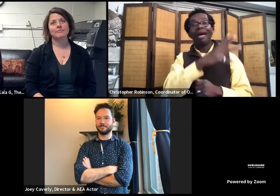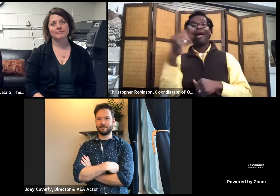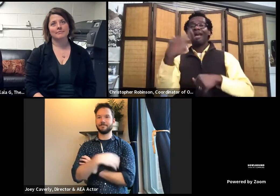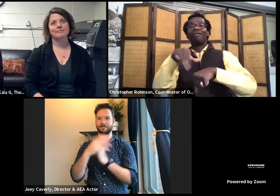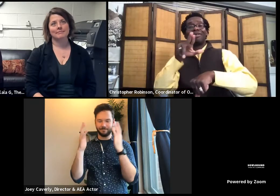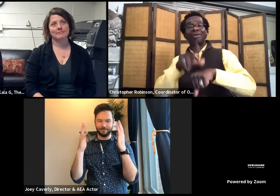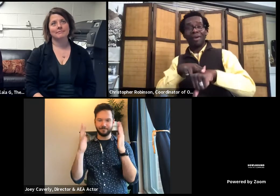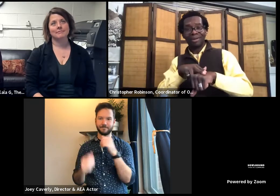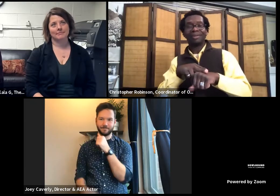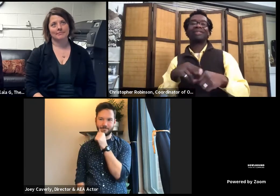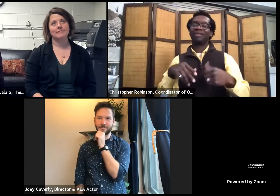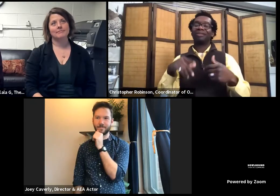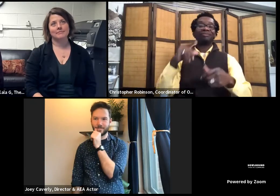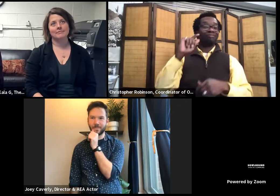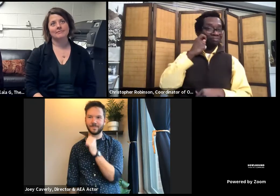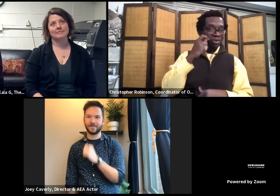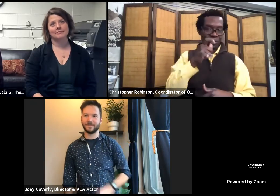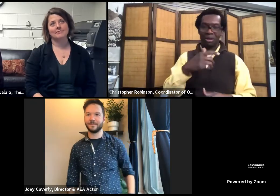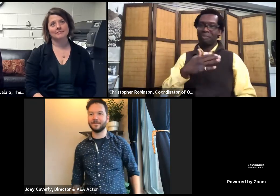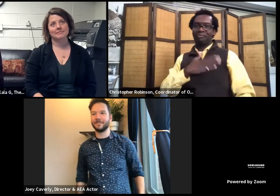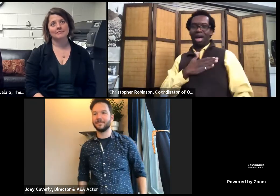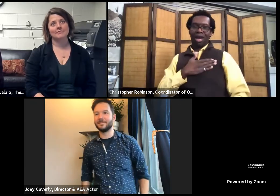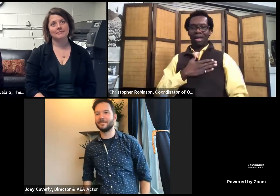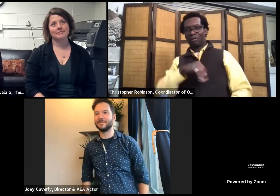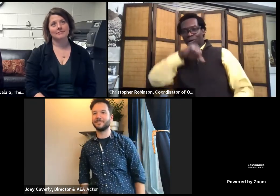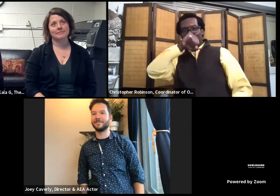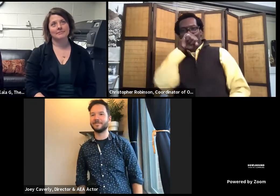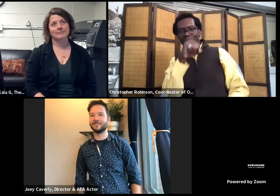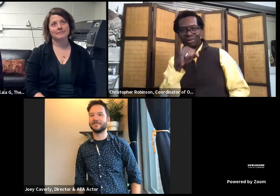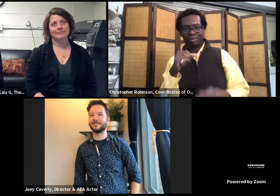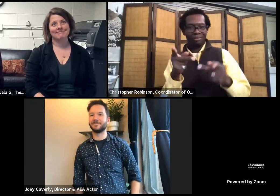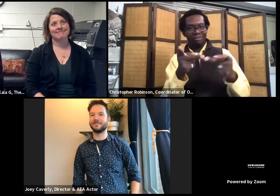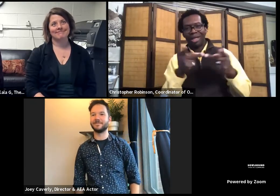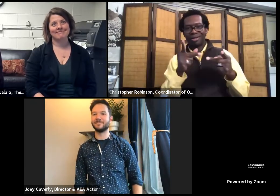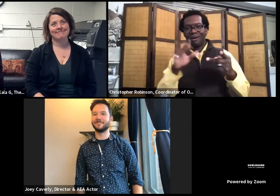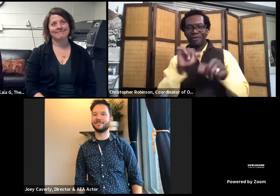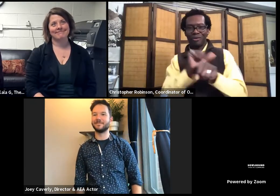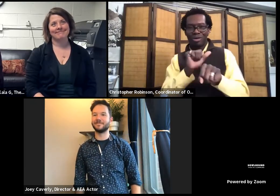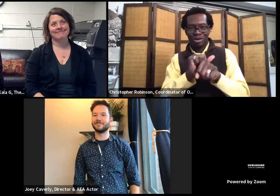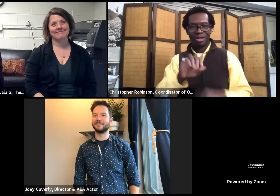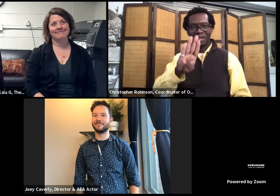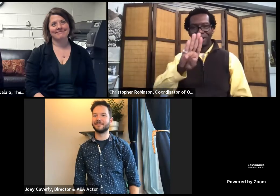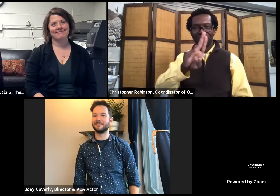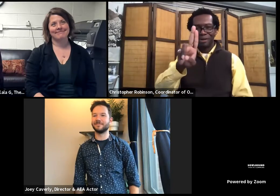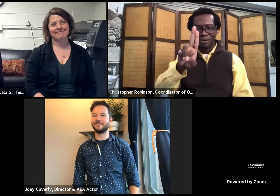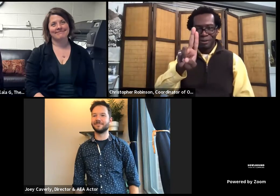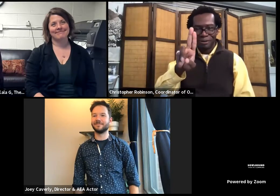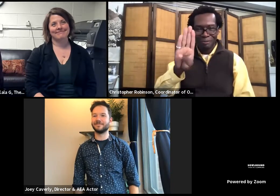thank them for supporting this, and I want to also thank my favorite place of business,